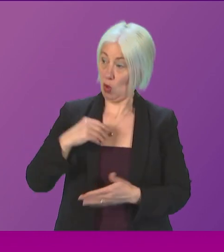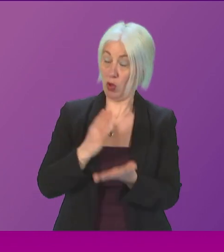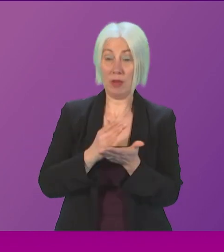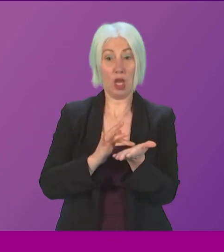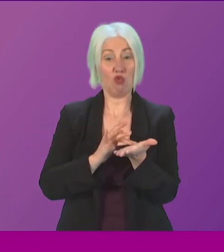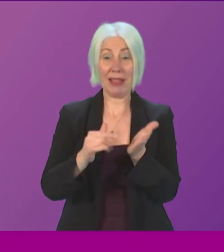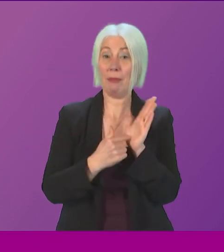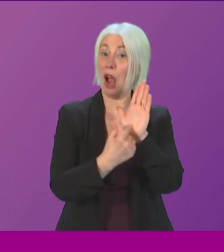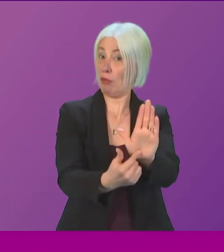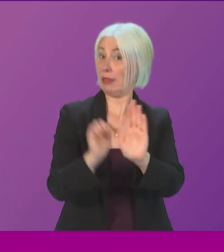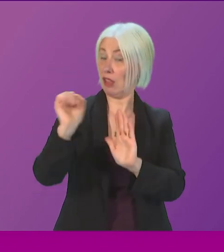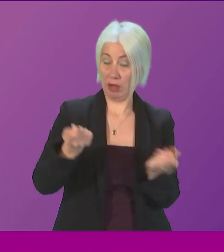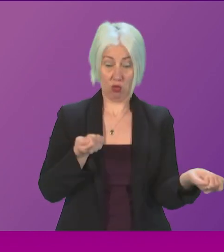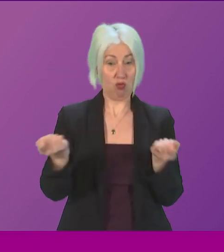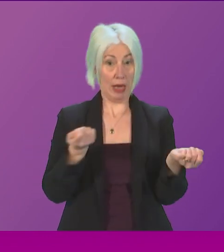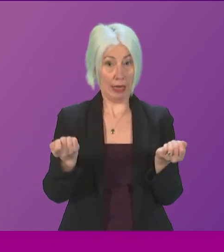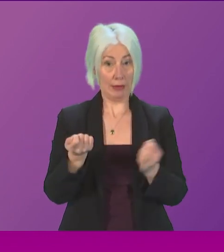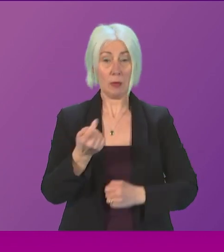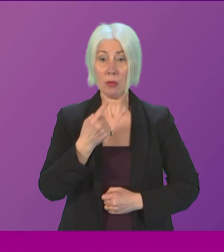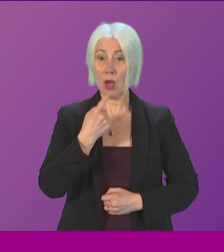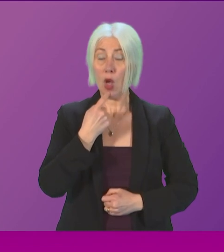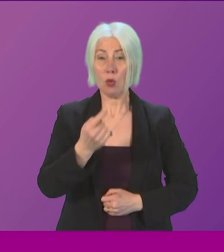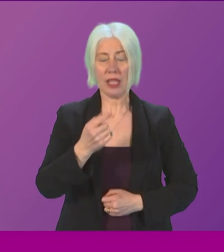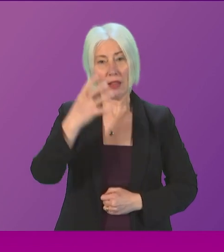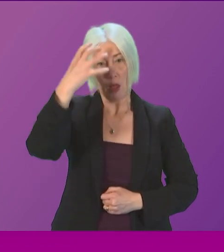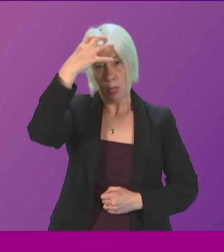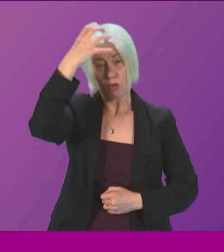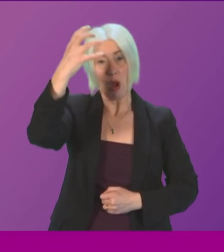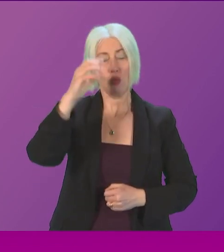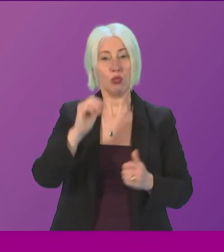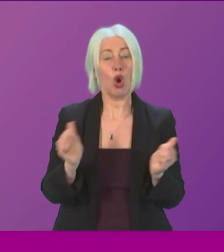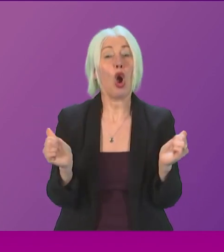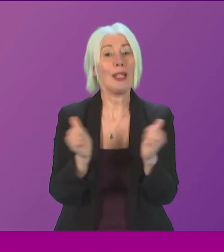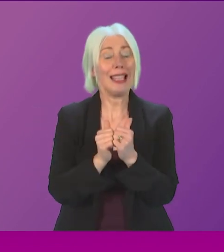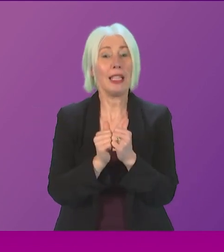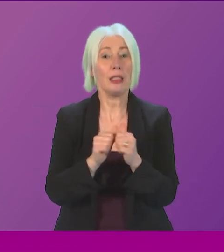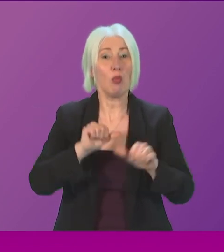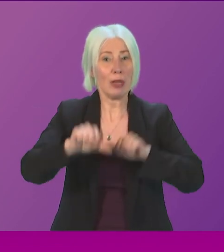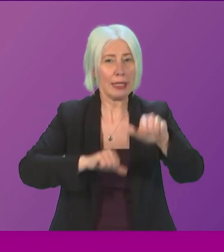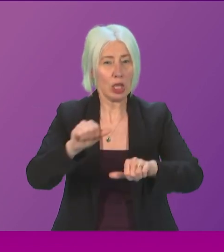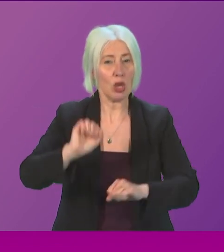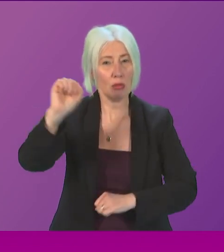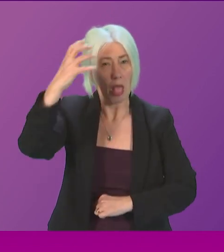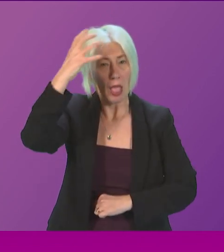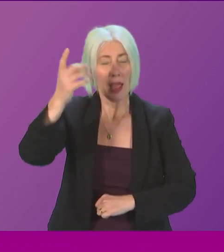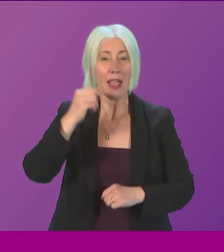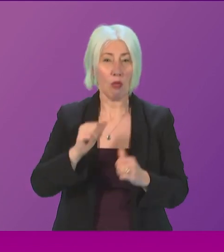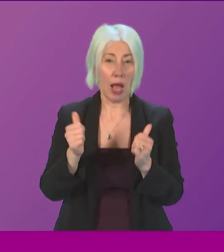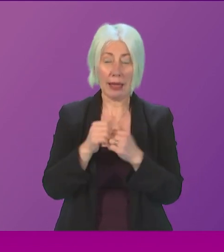At present, as we have discussed before, the Crown consent procedure allows the monarch’s lawyers to flag concern about legislation and to request changes.